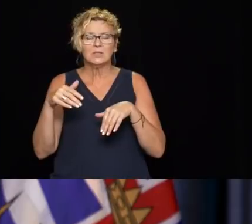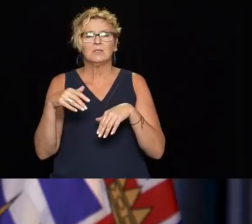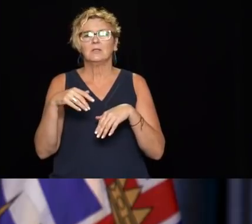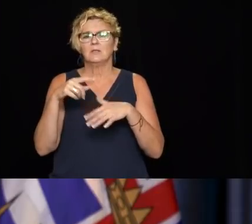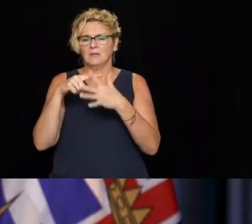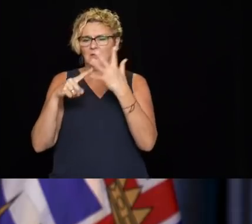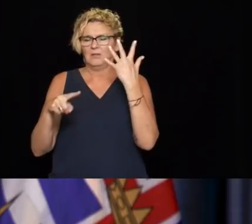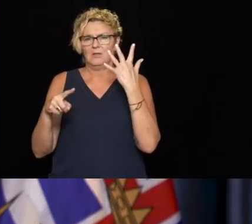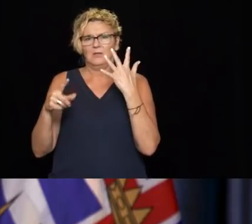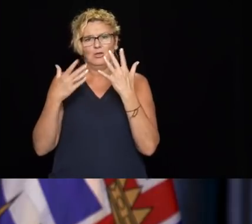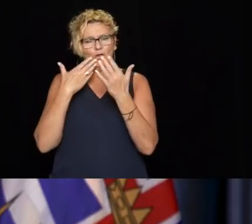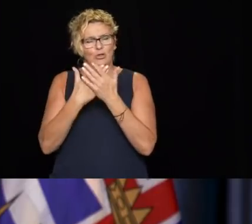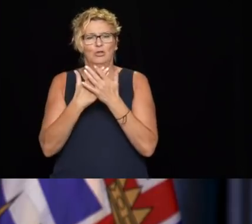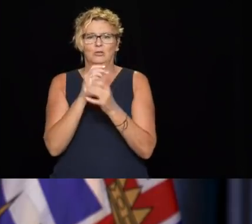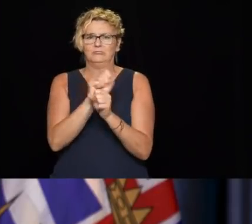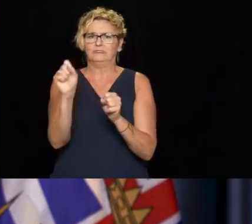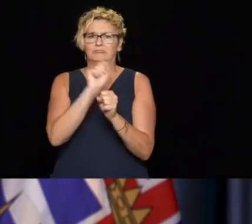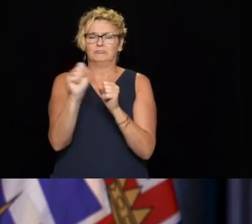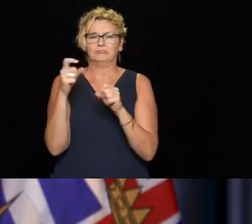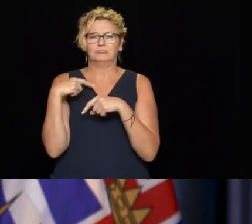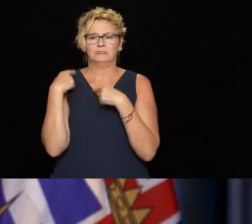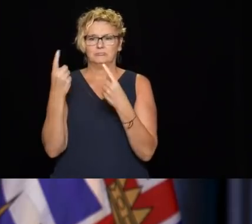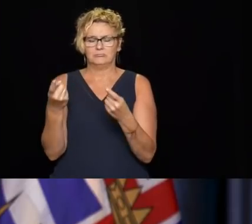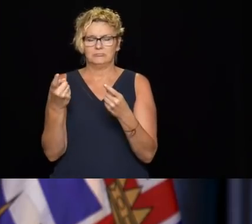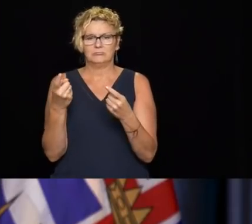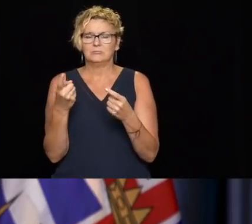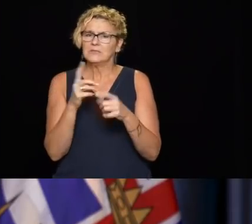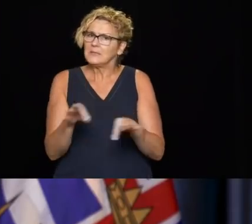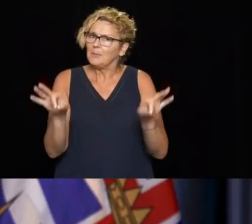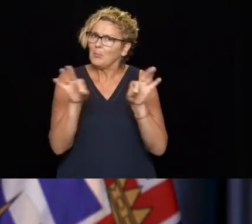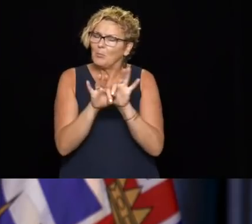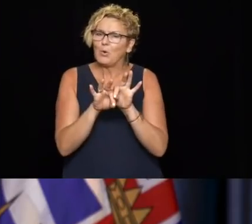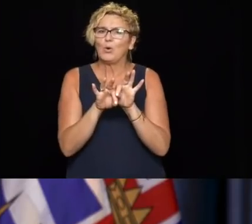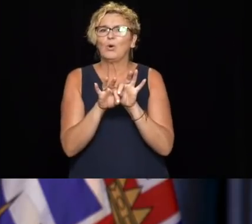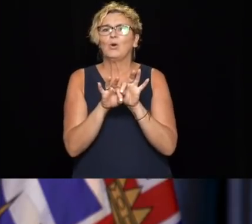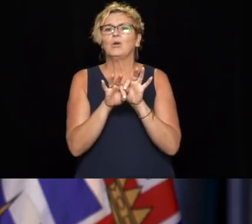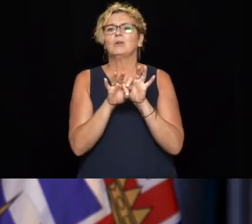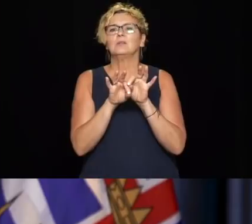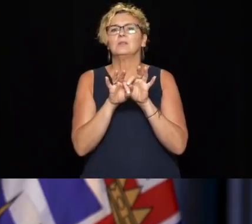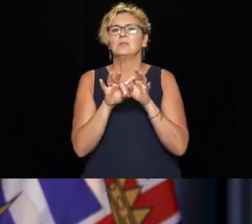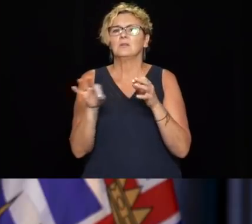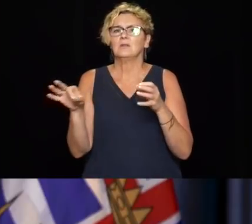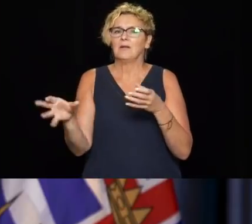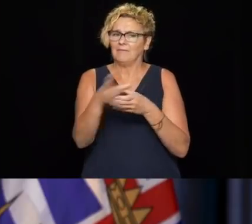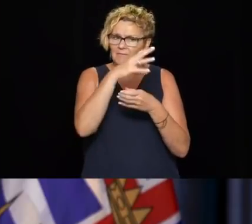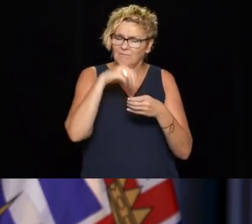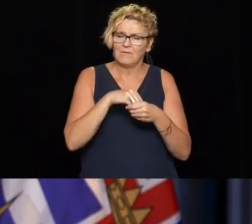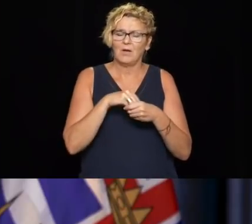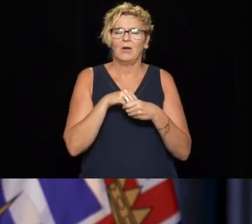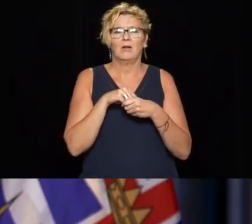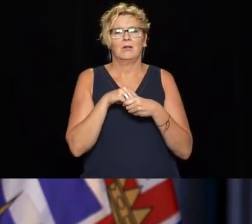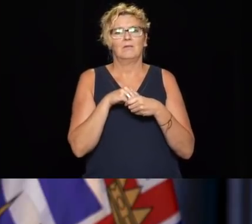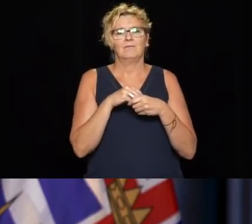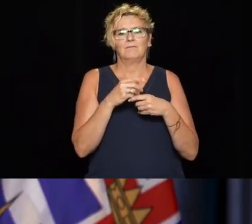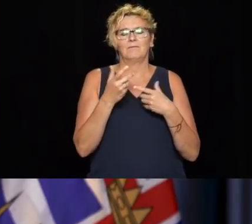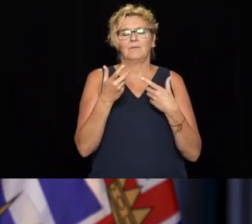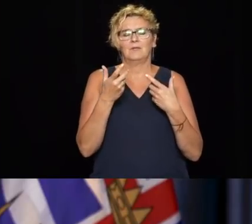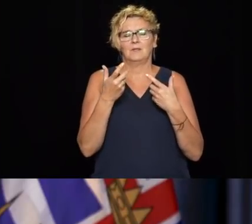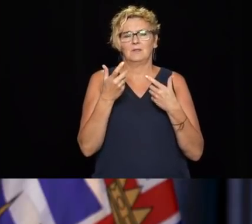that work done with public care and combination of housing and everyone else in the province has been one of the things and one of the groups of